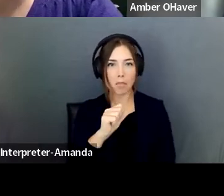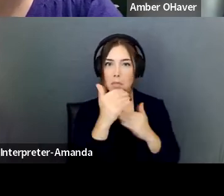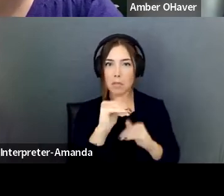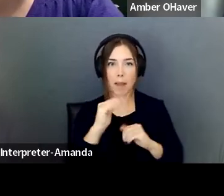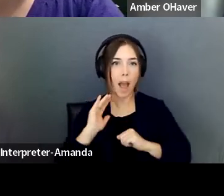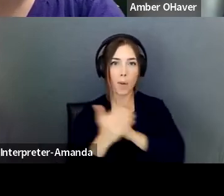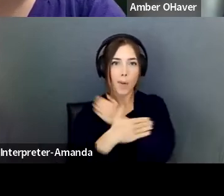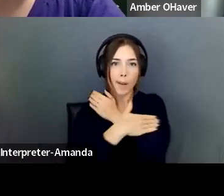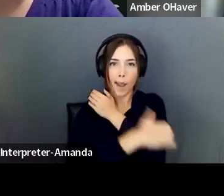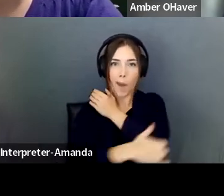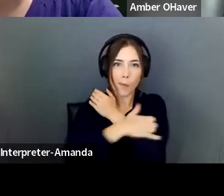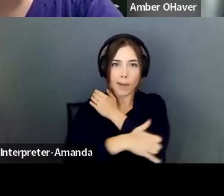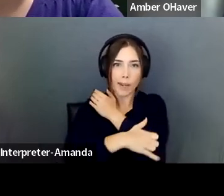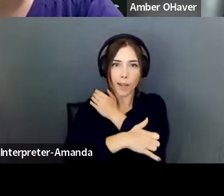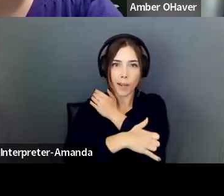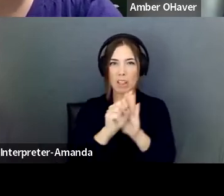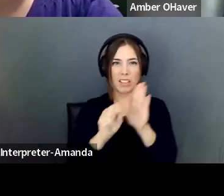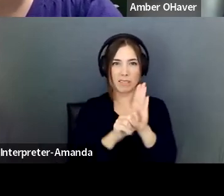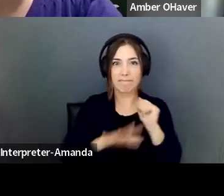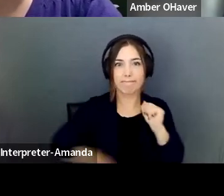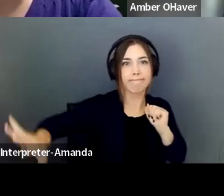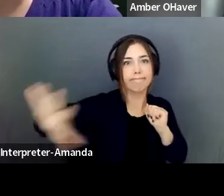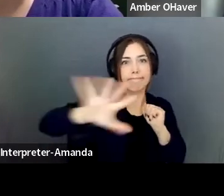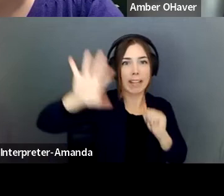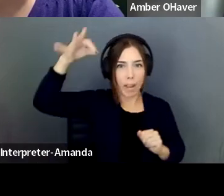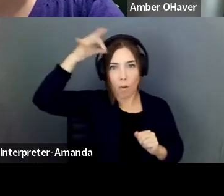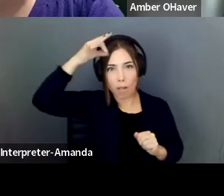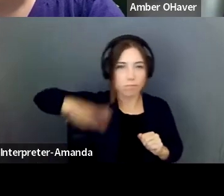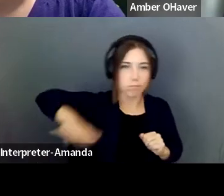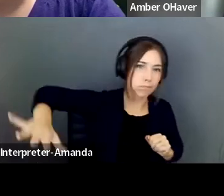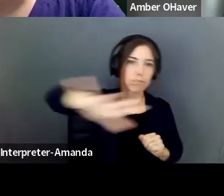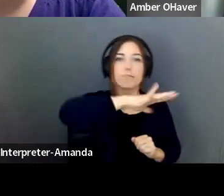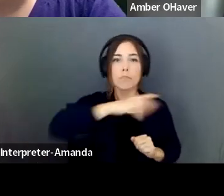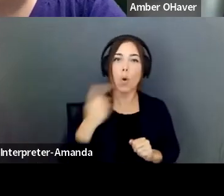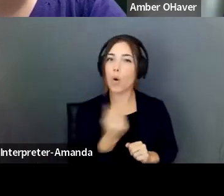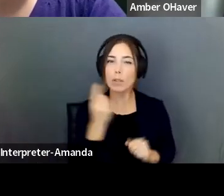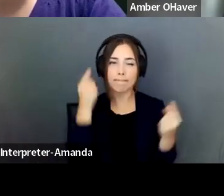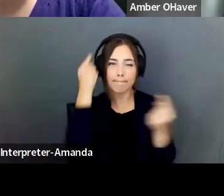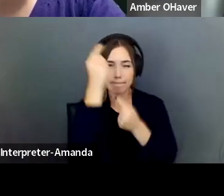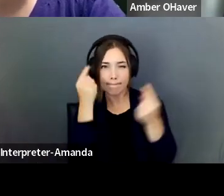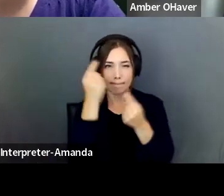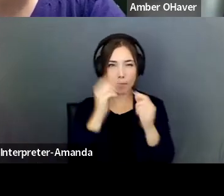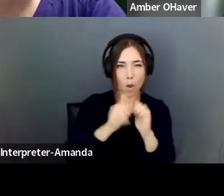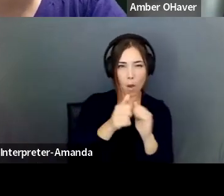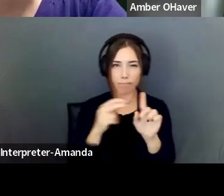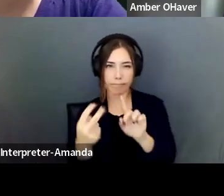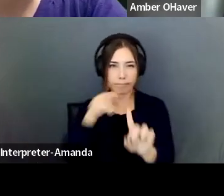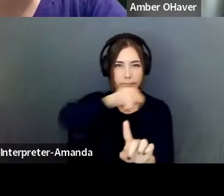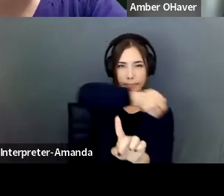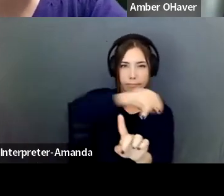and federally as well. We're always looking at all aspects, you know and how can we people with disabilities to